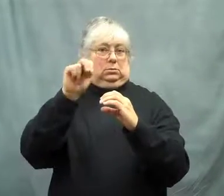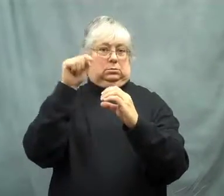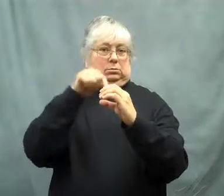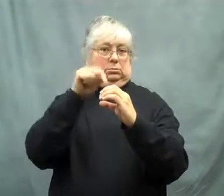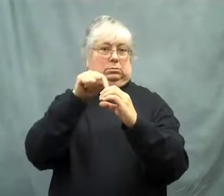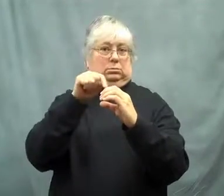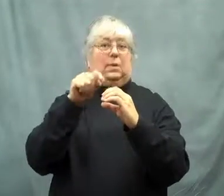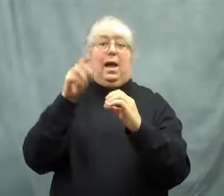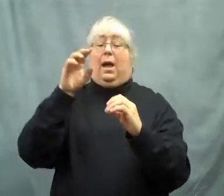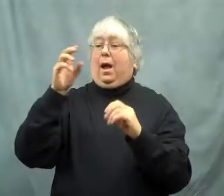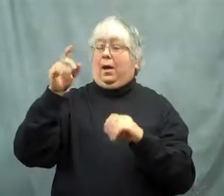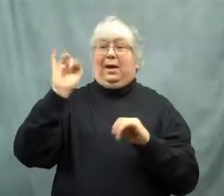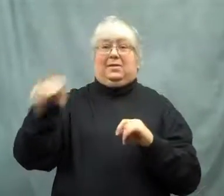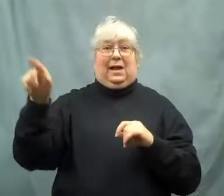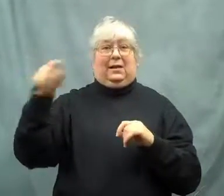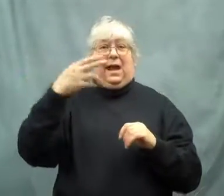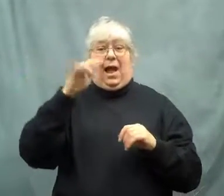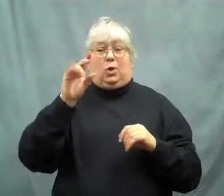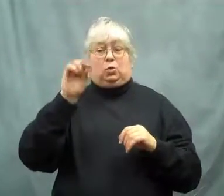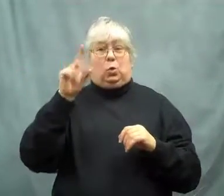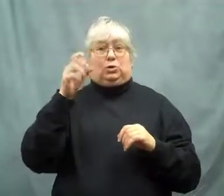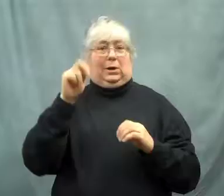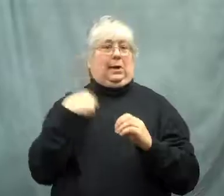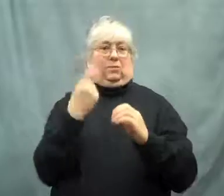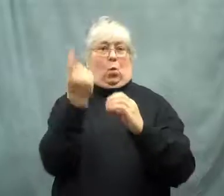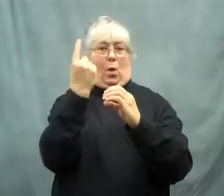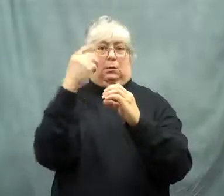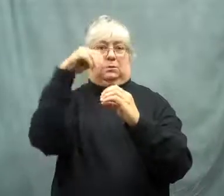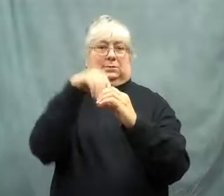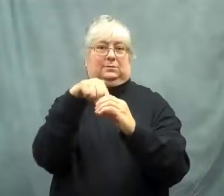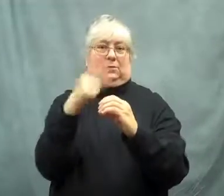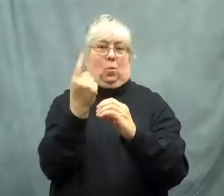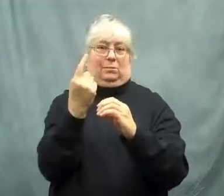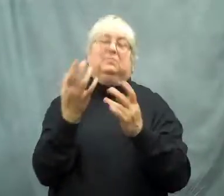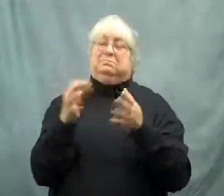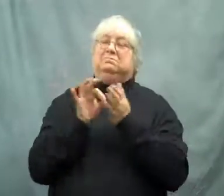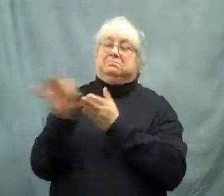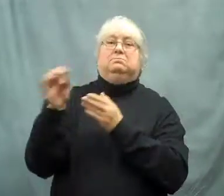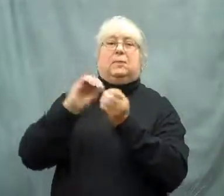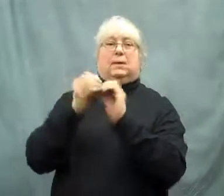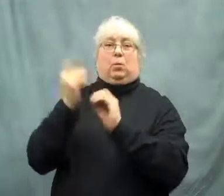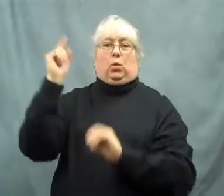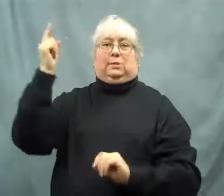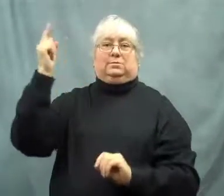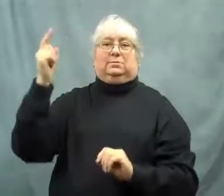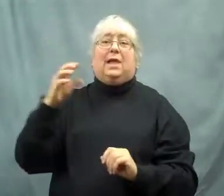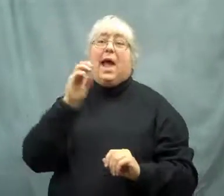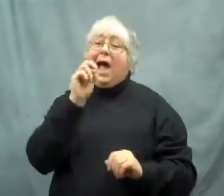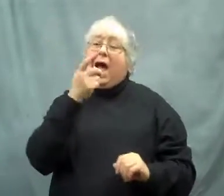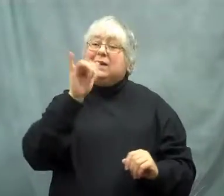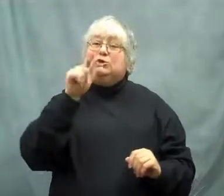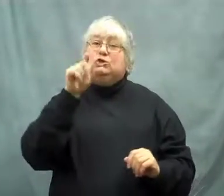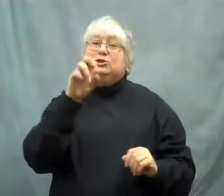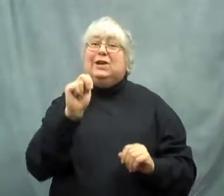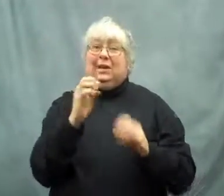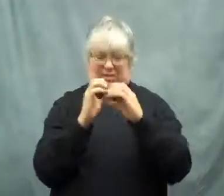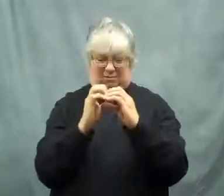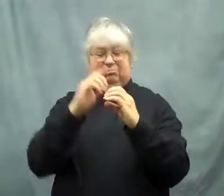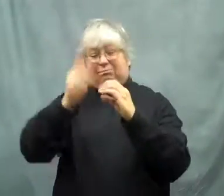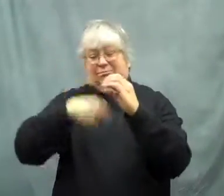Hydrogen with its one proton atom, can't be broken down into something else.